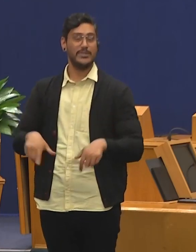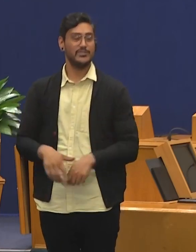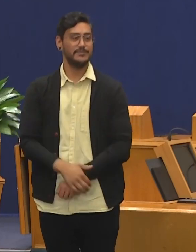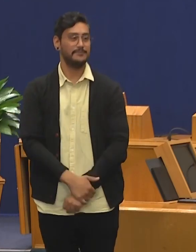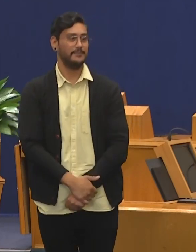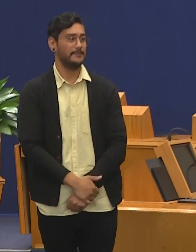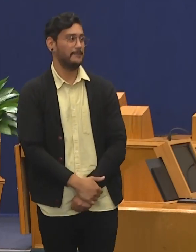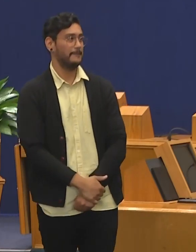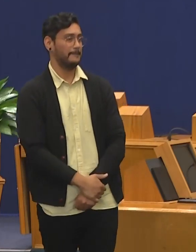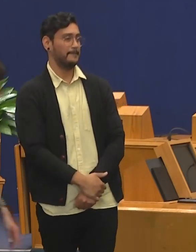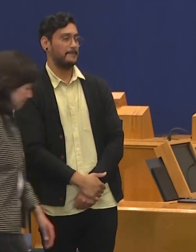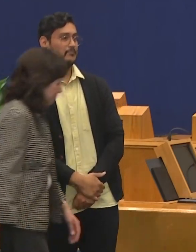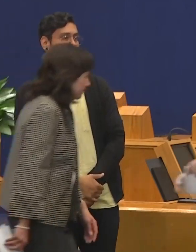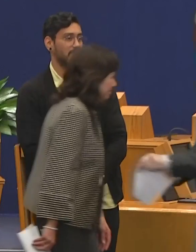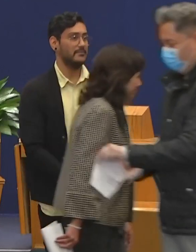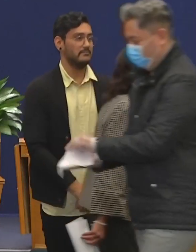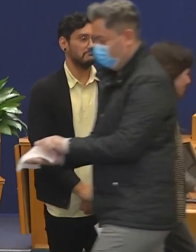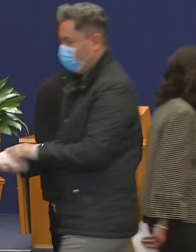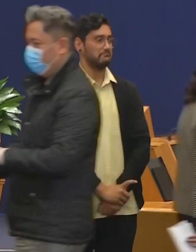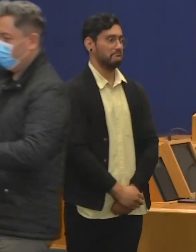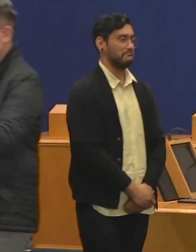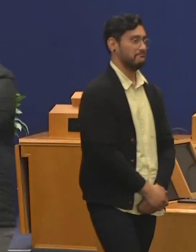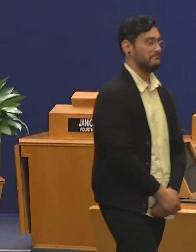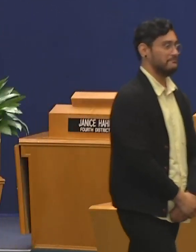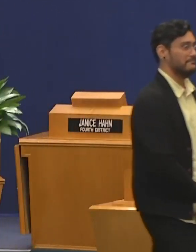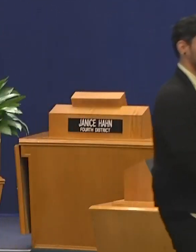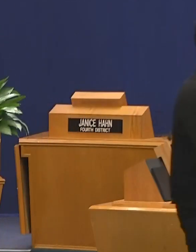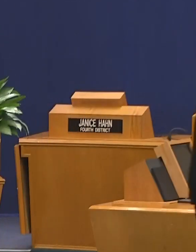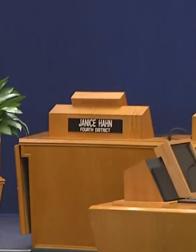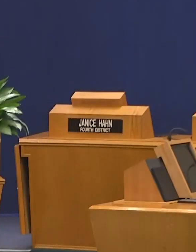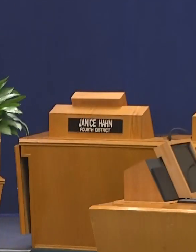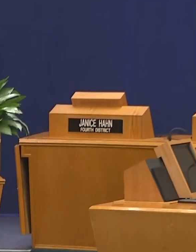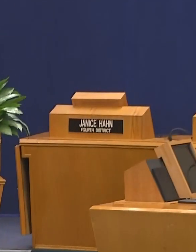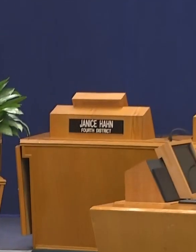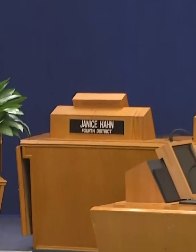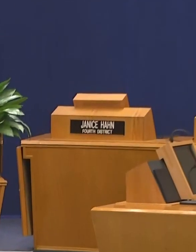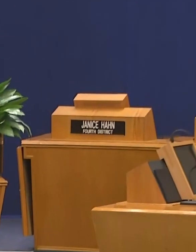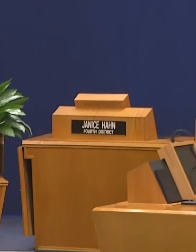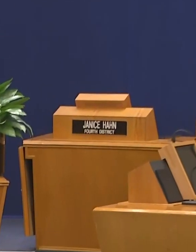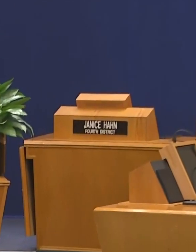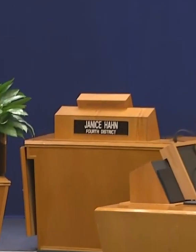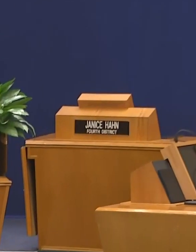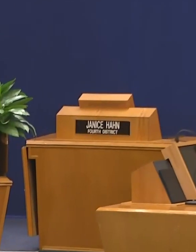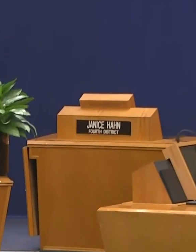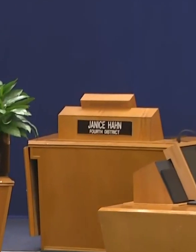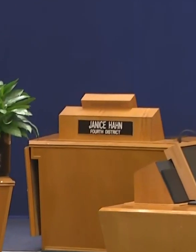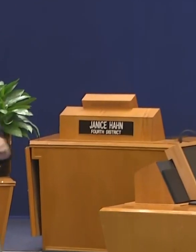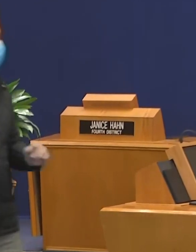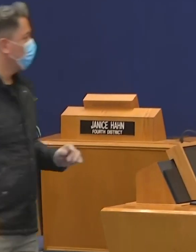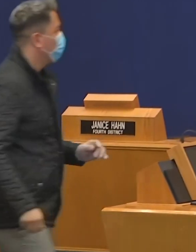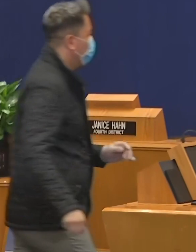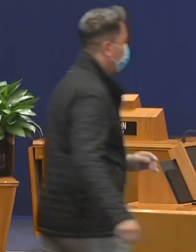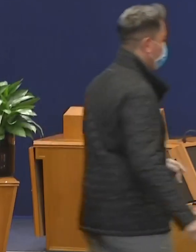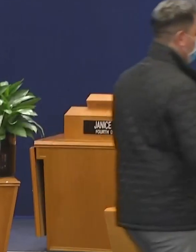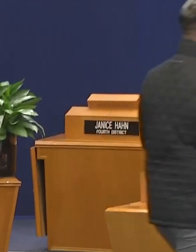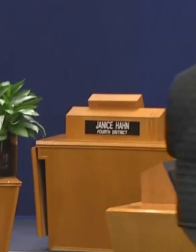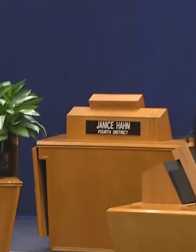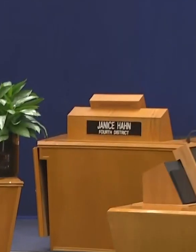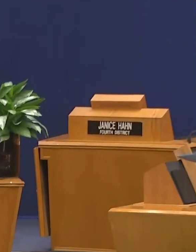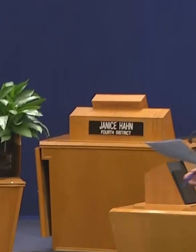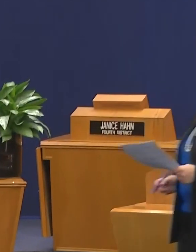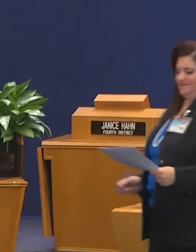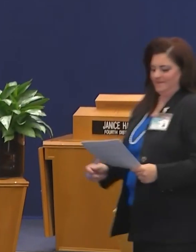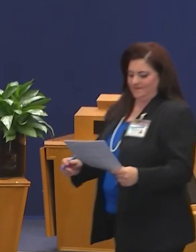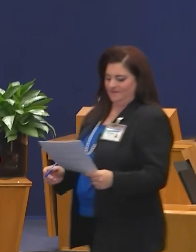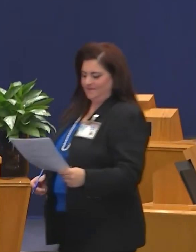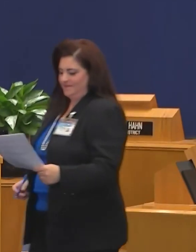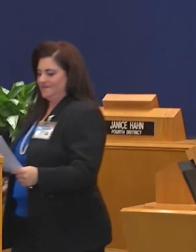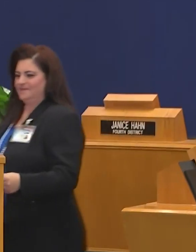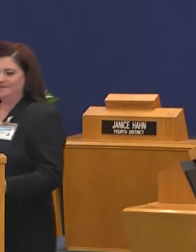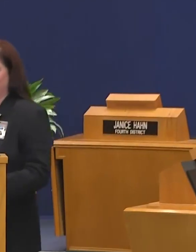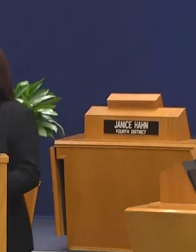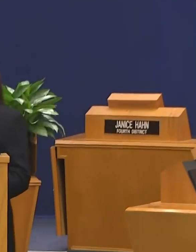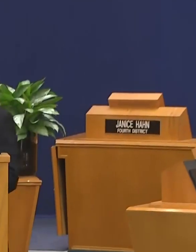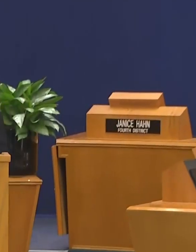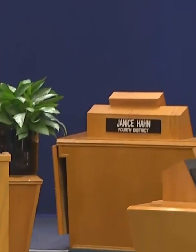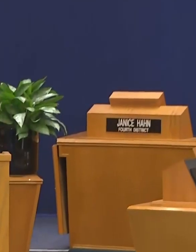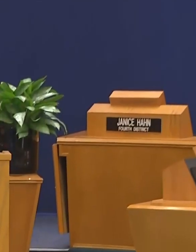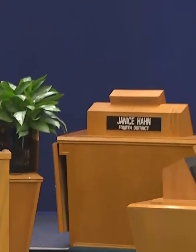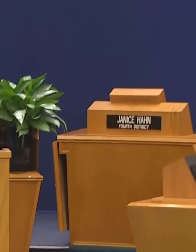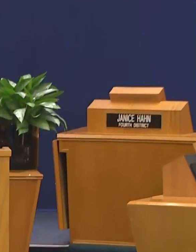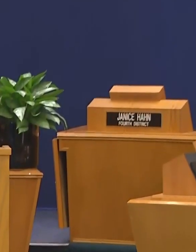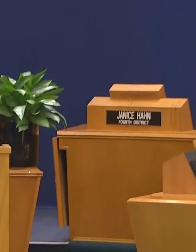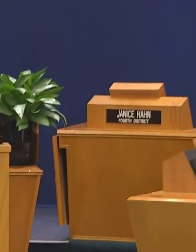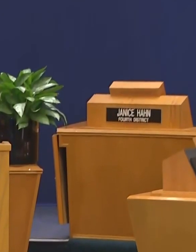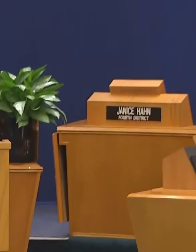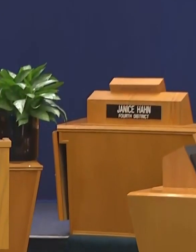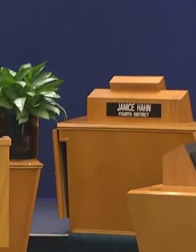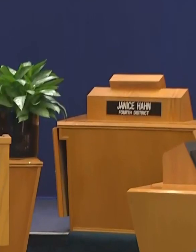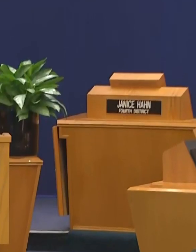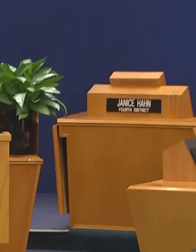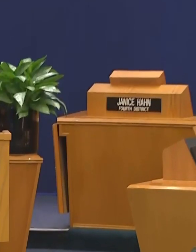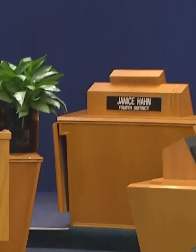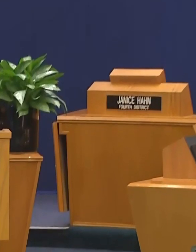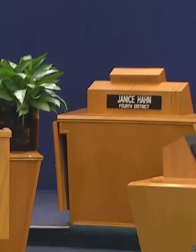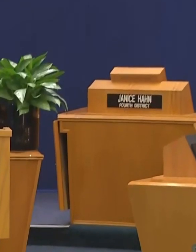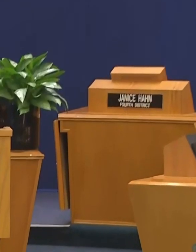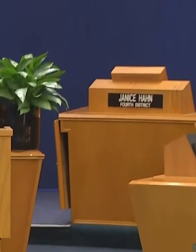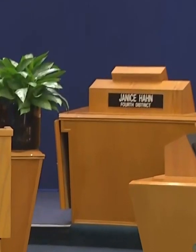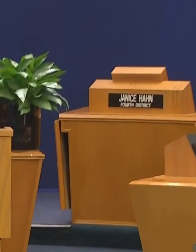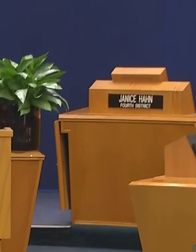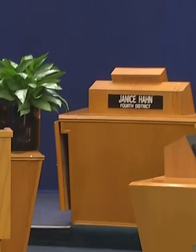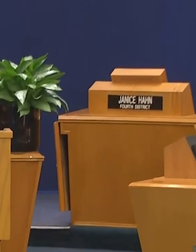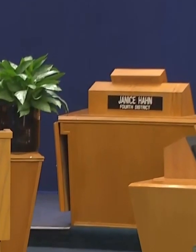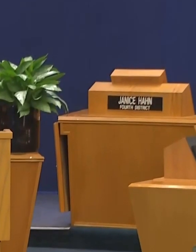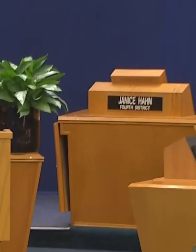ARMENIAN.